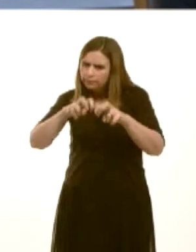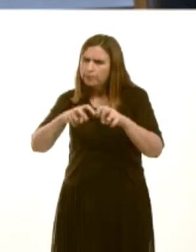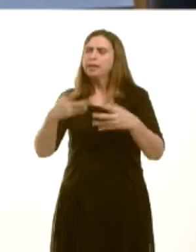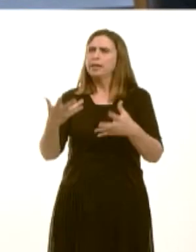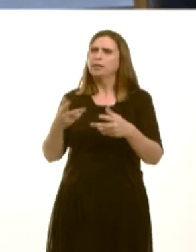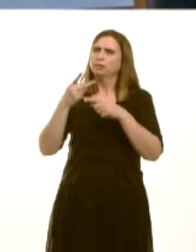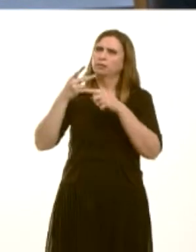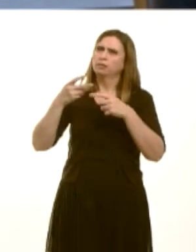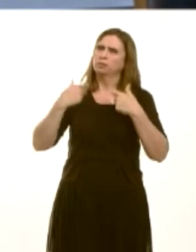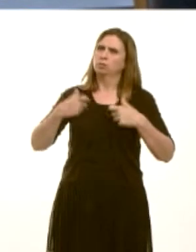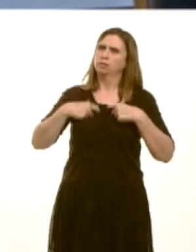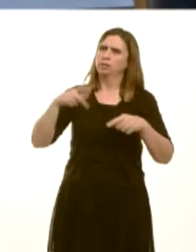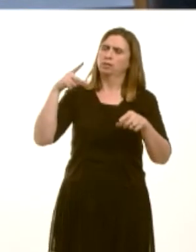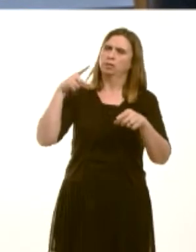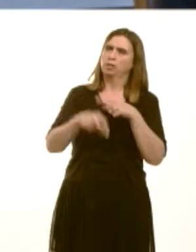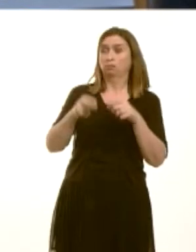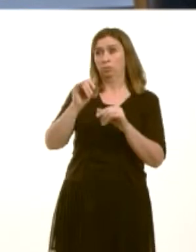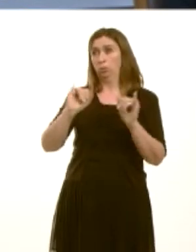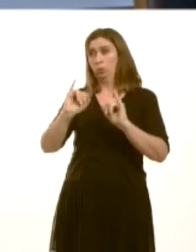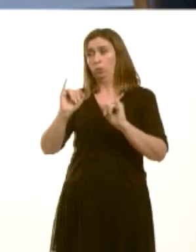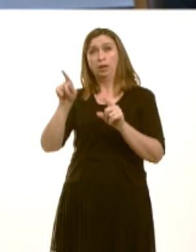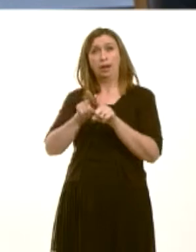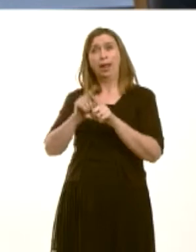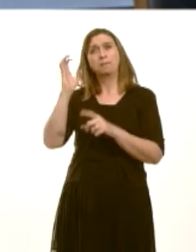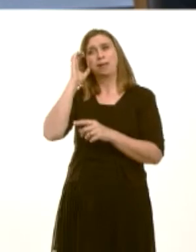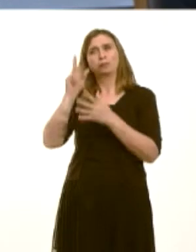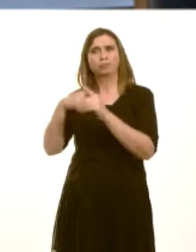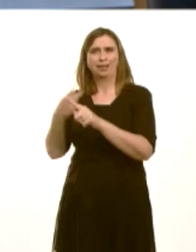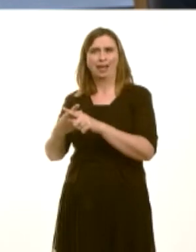bedroom tax has affected Wales very, very badly. We know, for example, that although